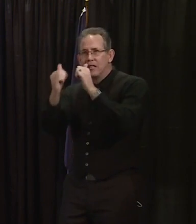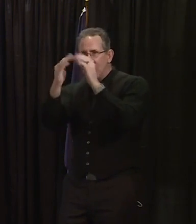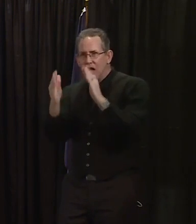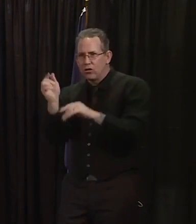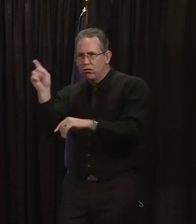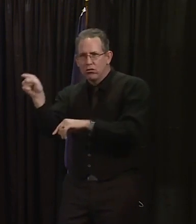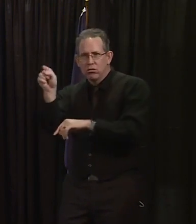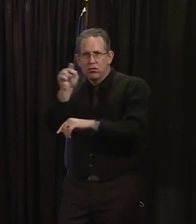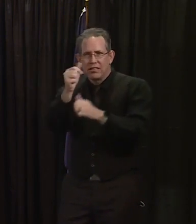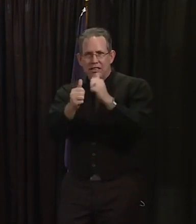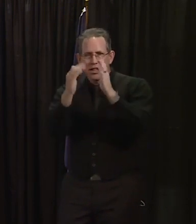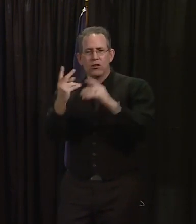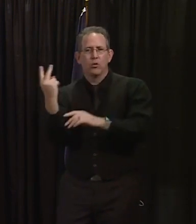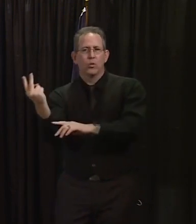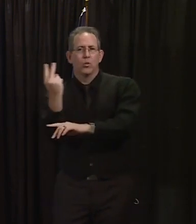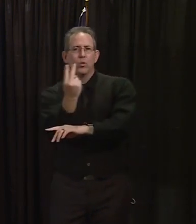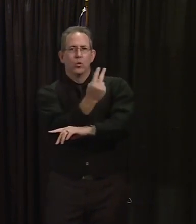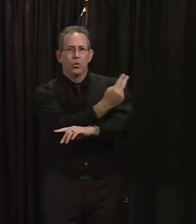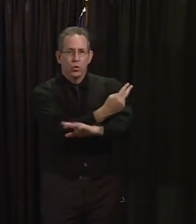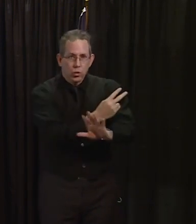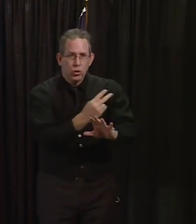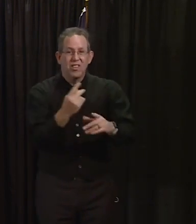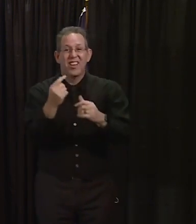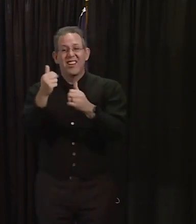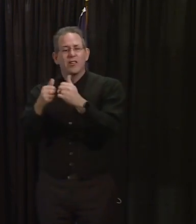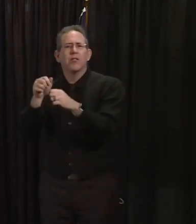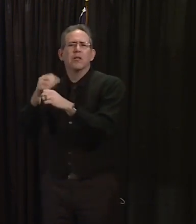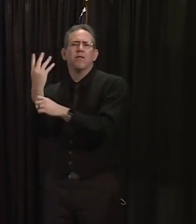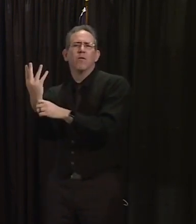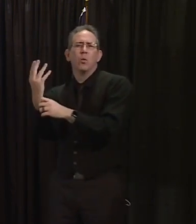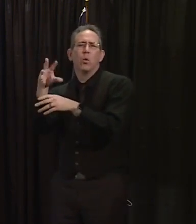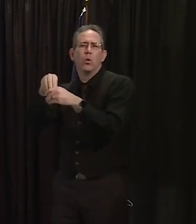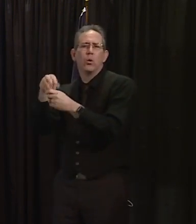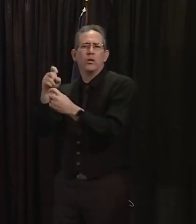As I said in the announcement last week, this is a pilot program we've been